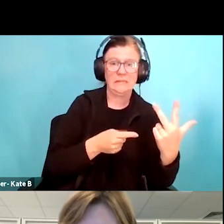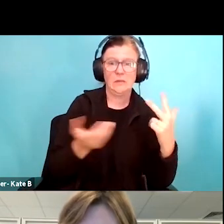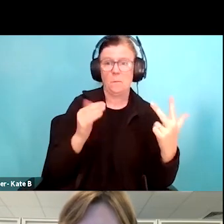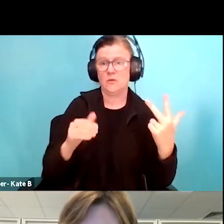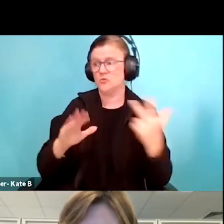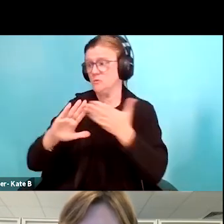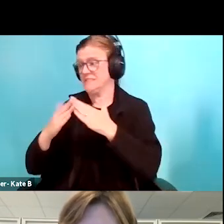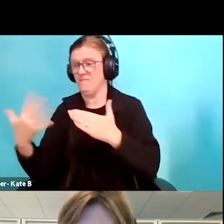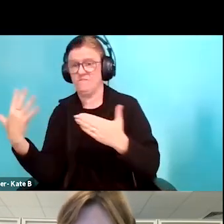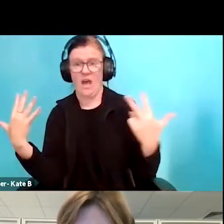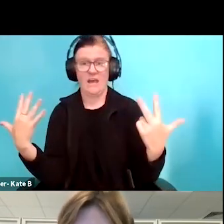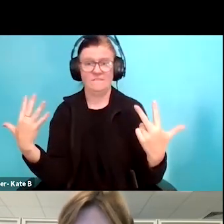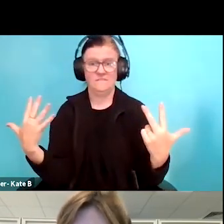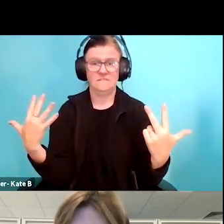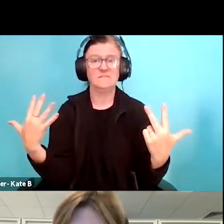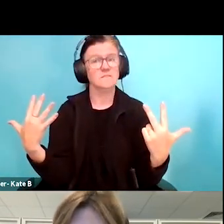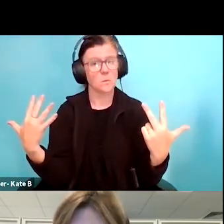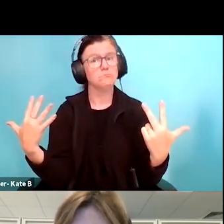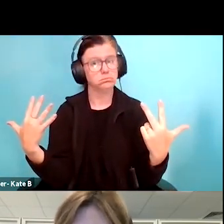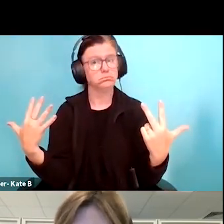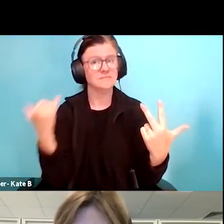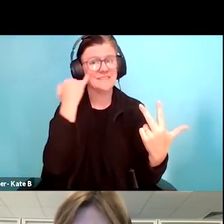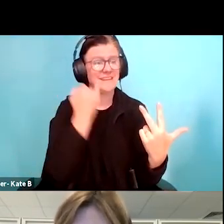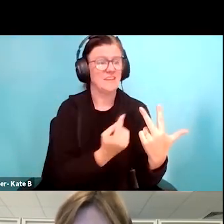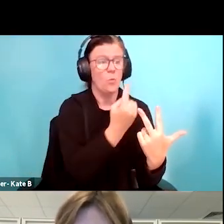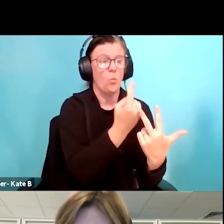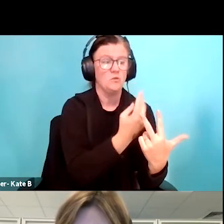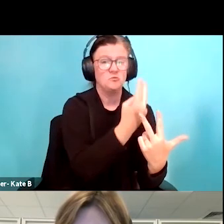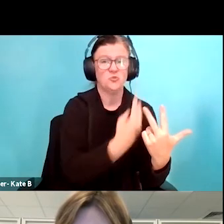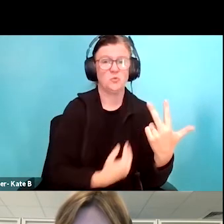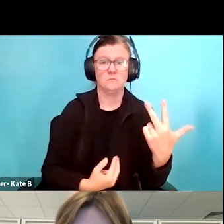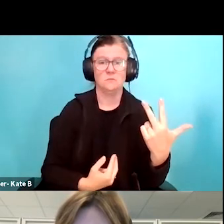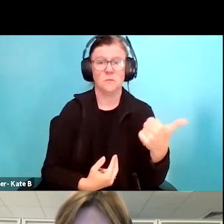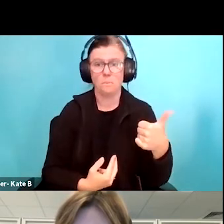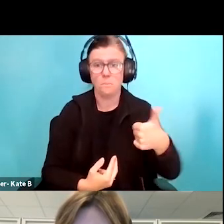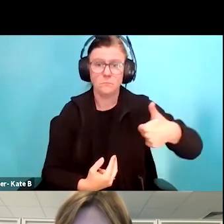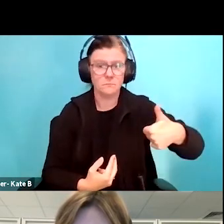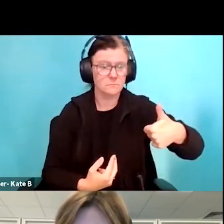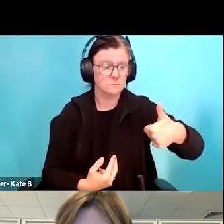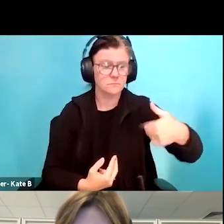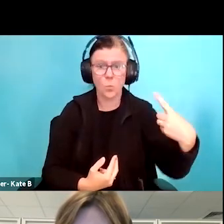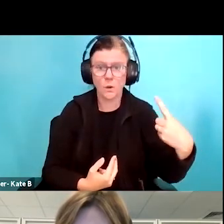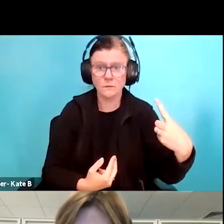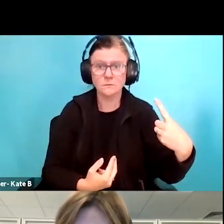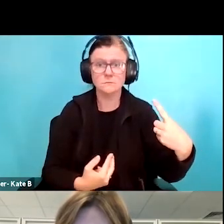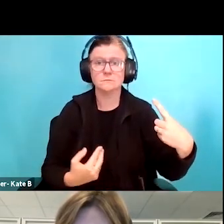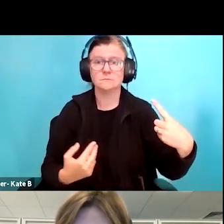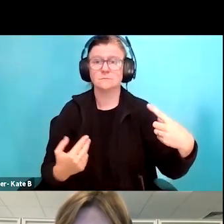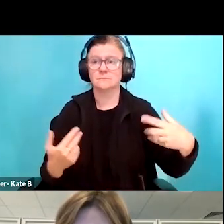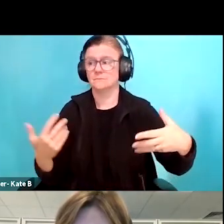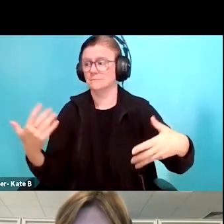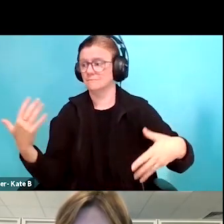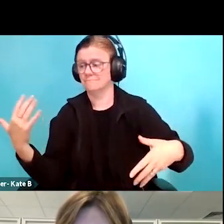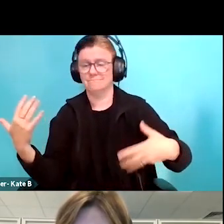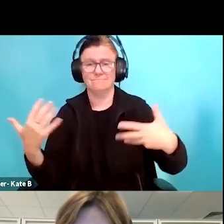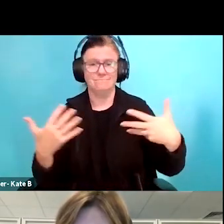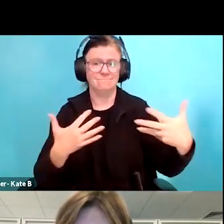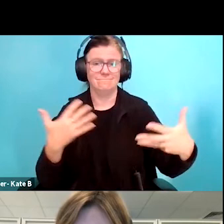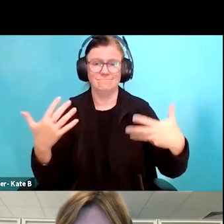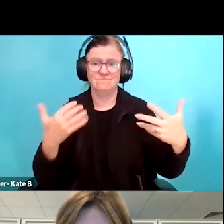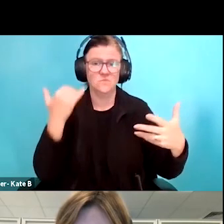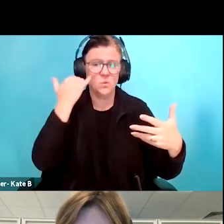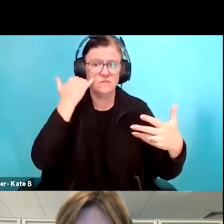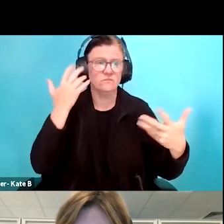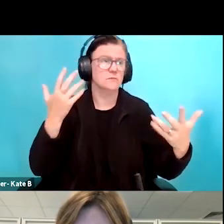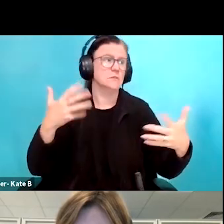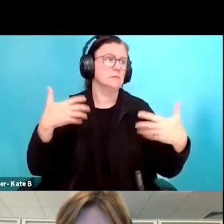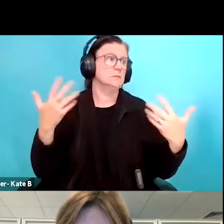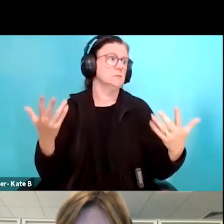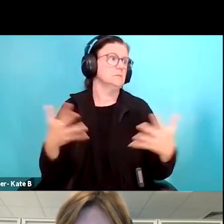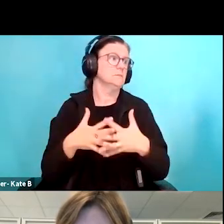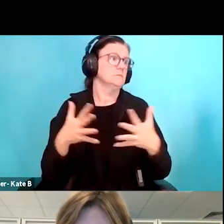that can make a difference if one or two of those is no longer available to you or you have needs.